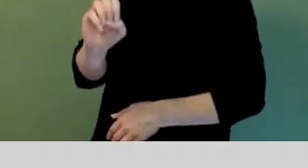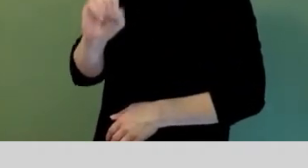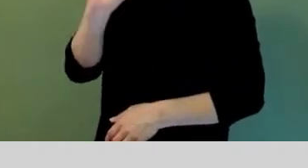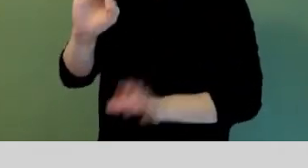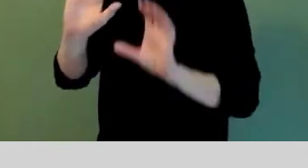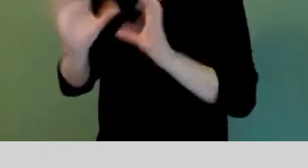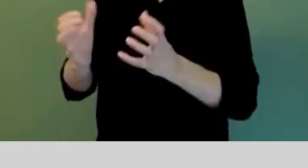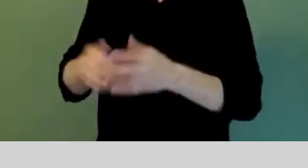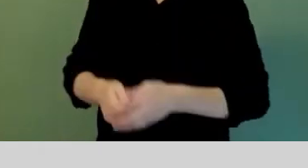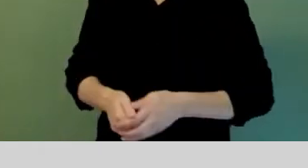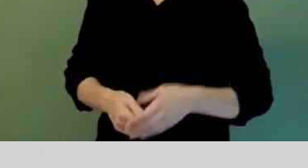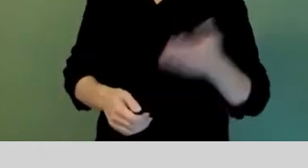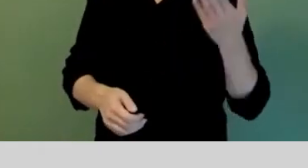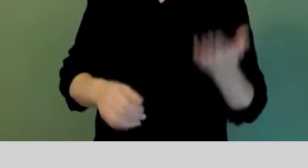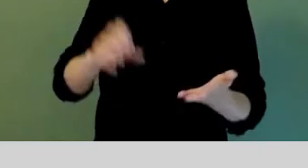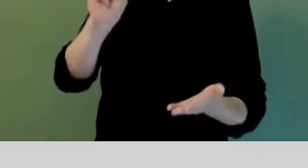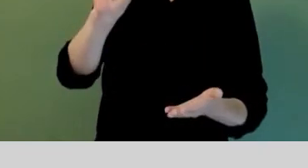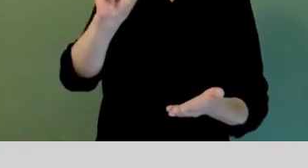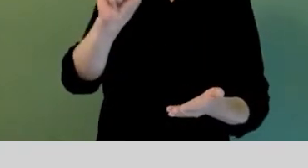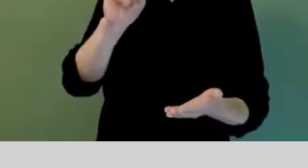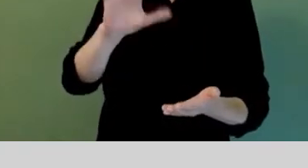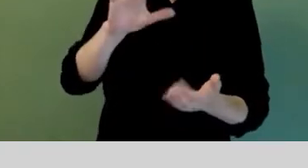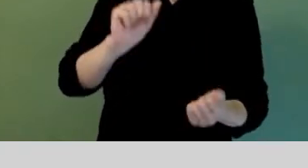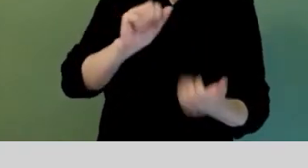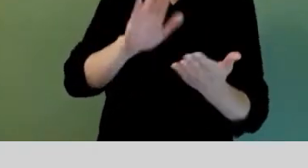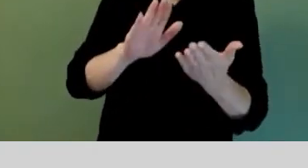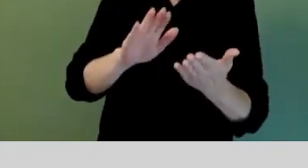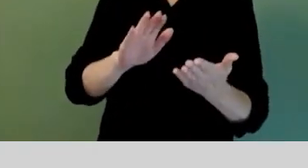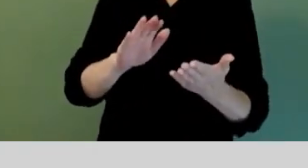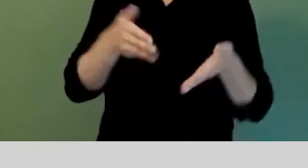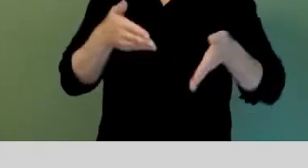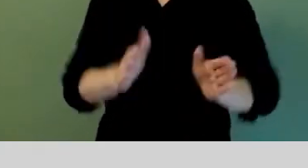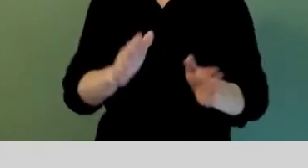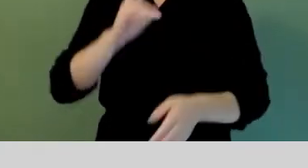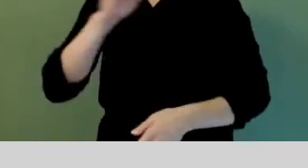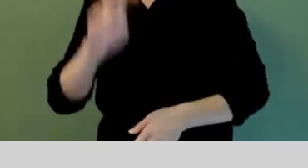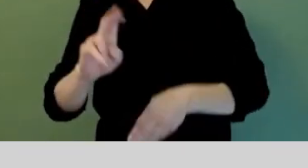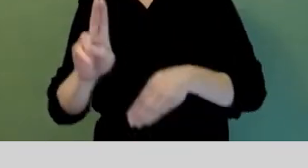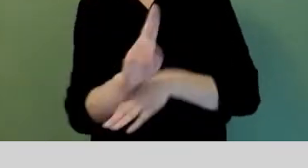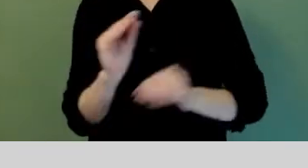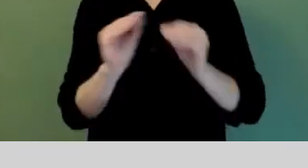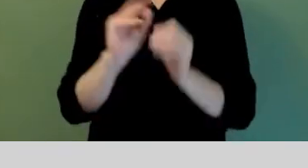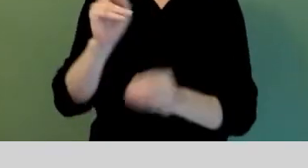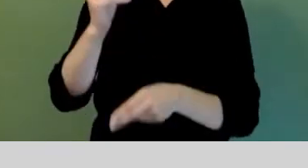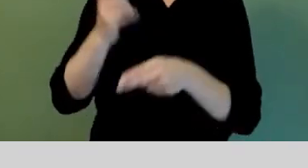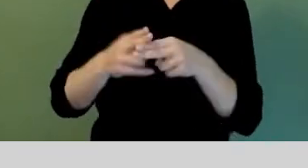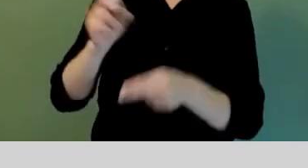that Python decided to do more name spacing. Now this idea of naming something as a class method